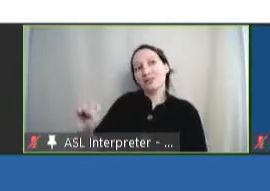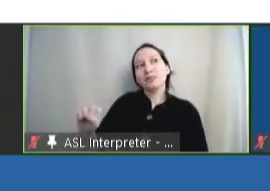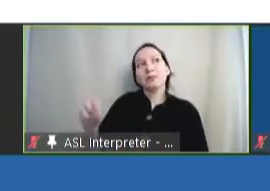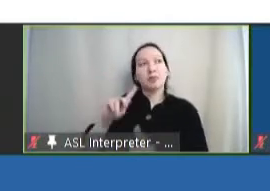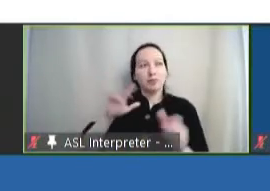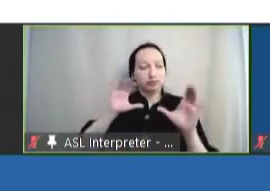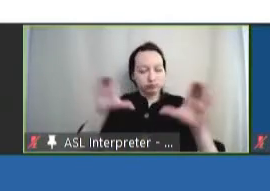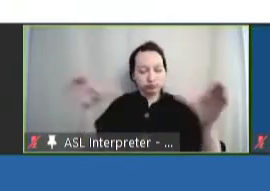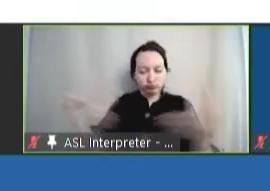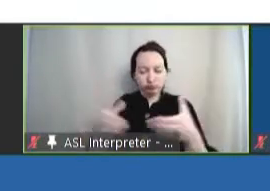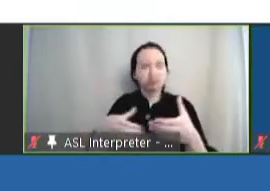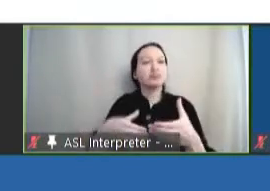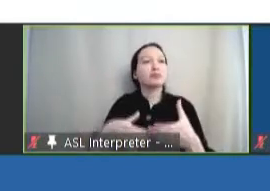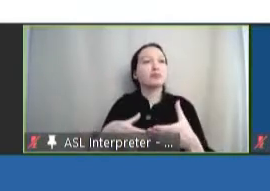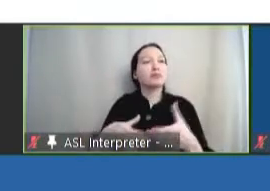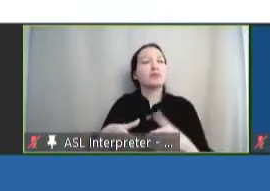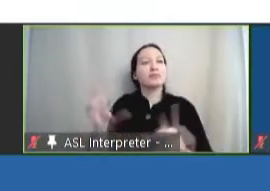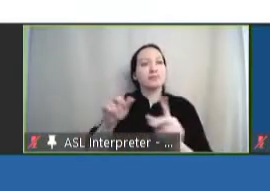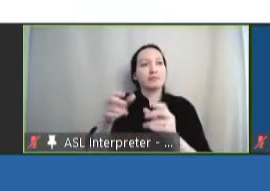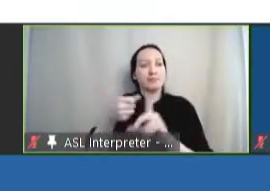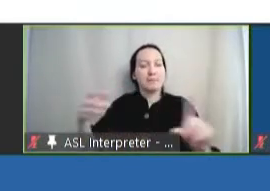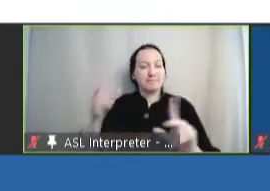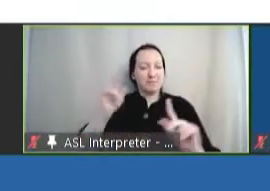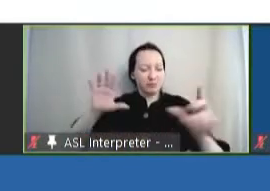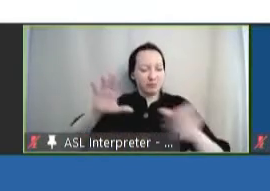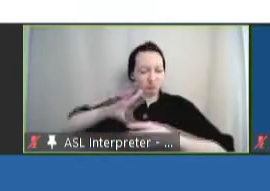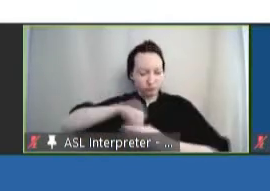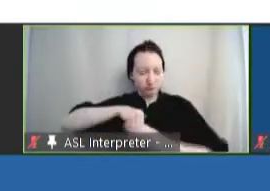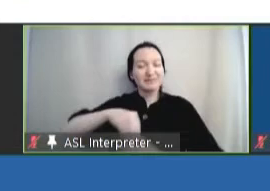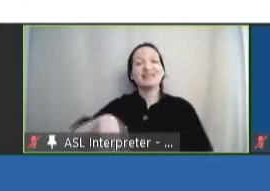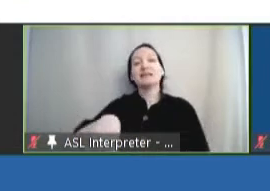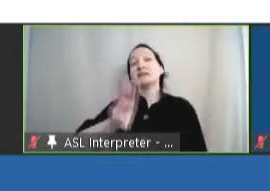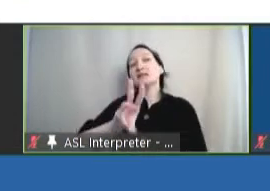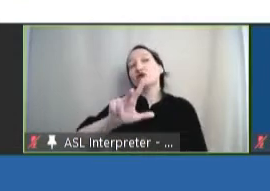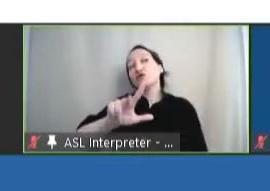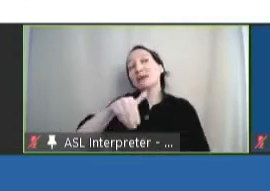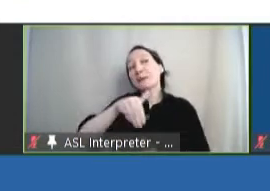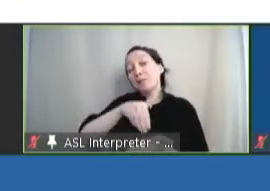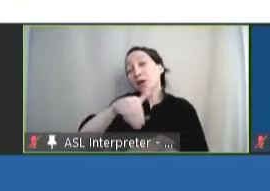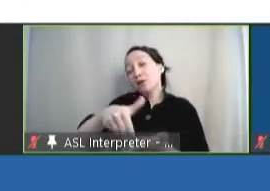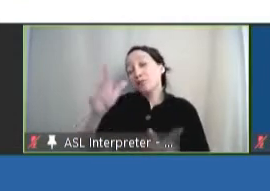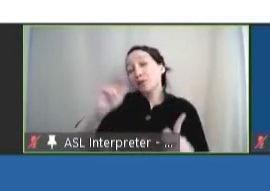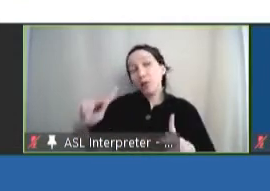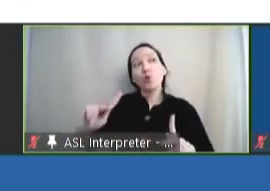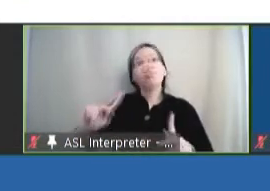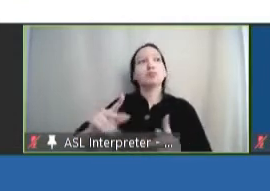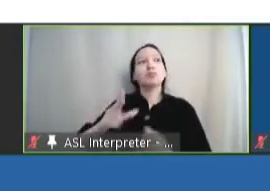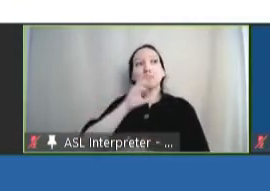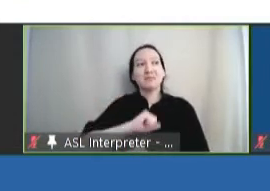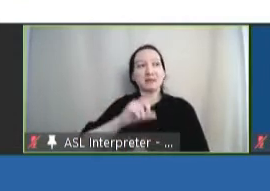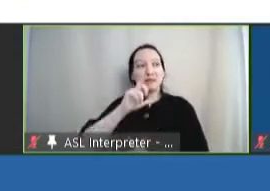total Medicare population, which includes 63 million beneficiaries between fee for service and